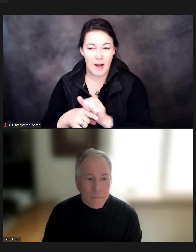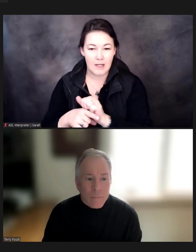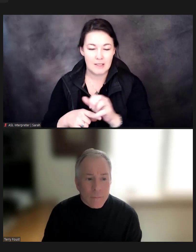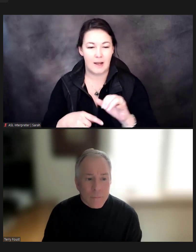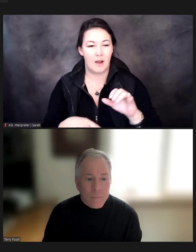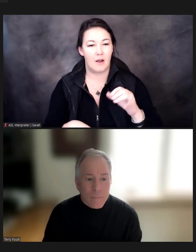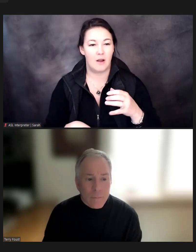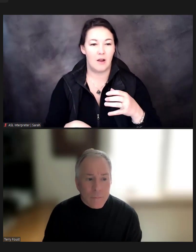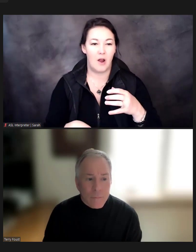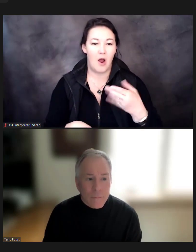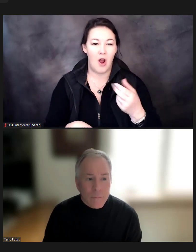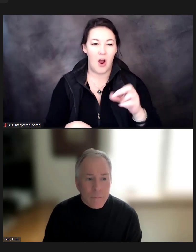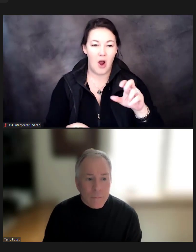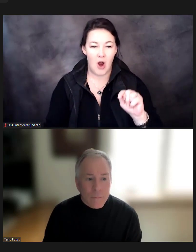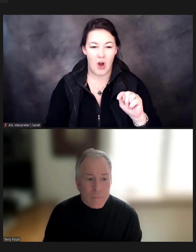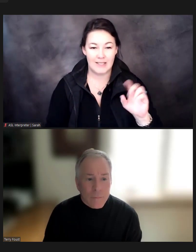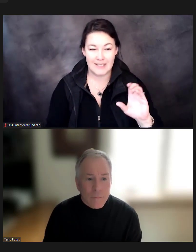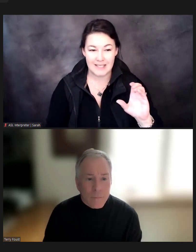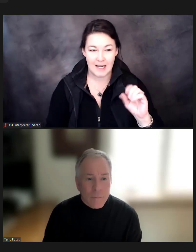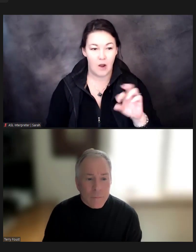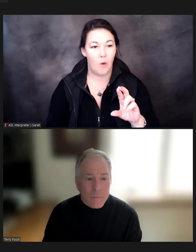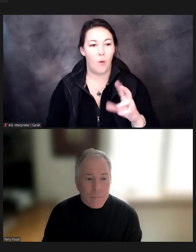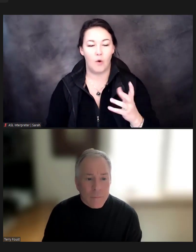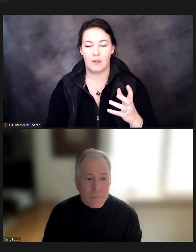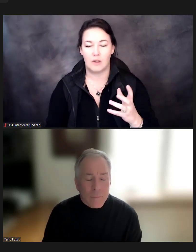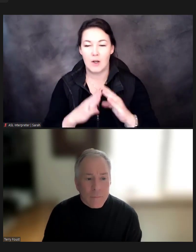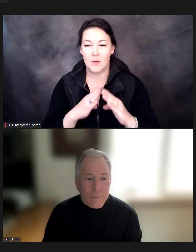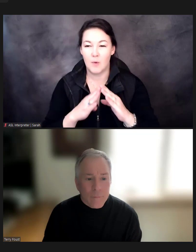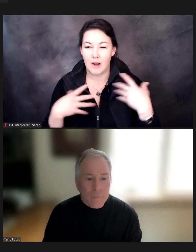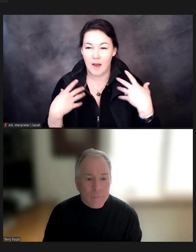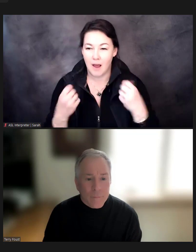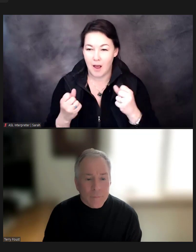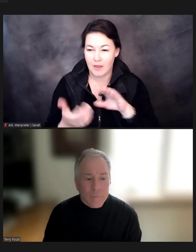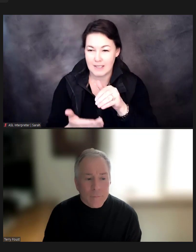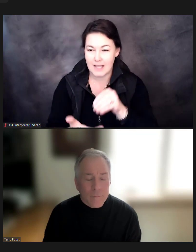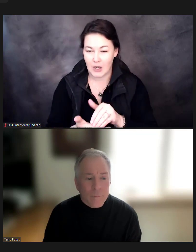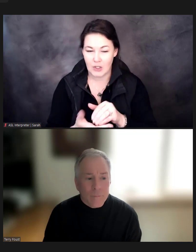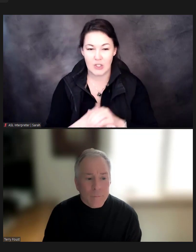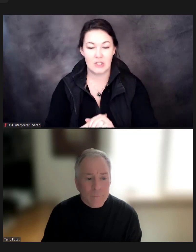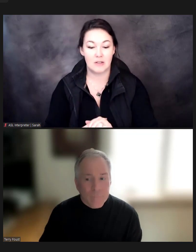Centers.